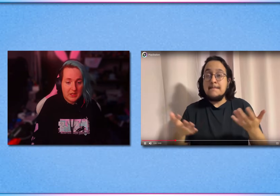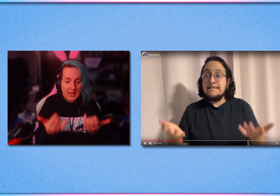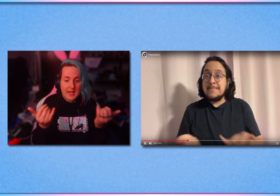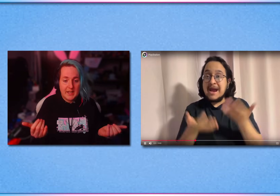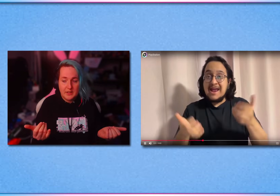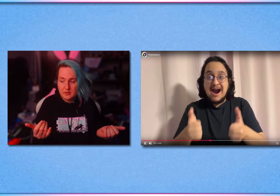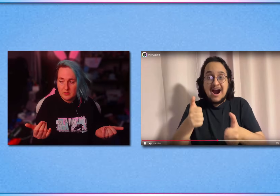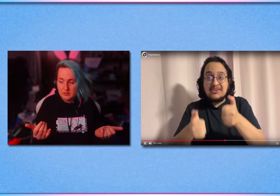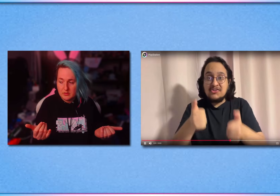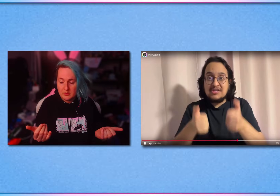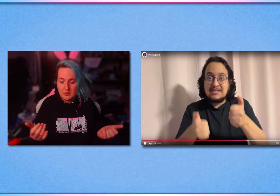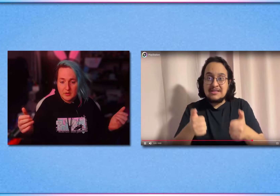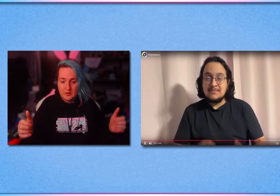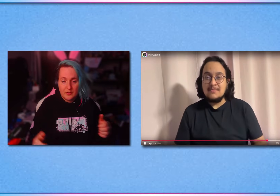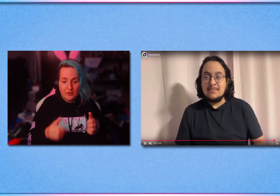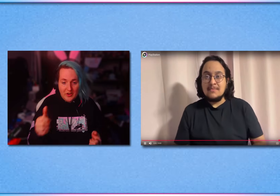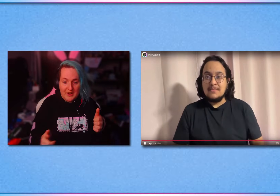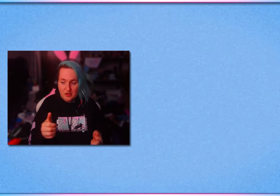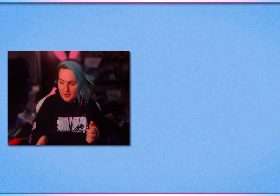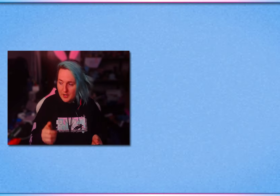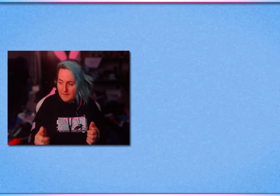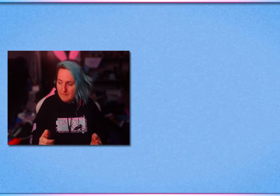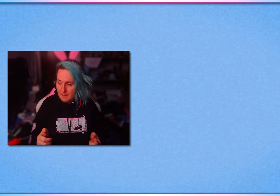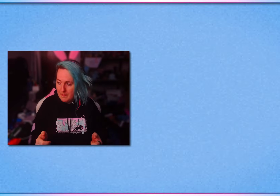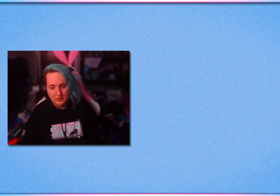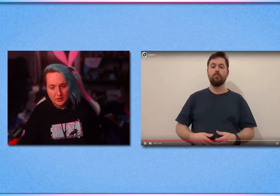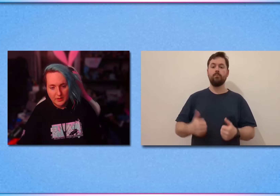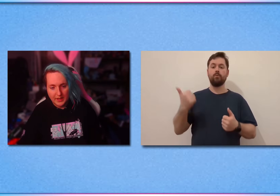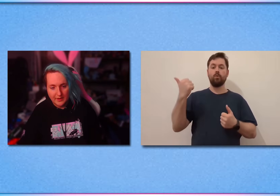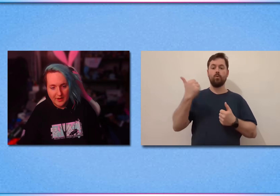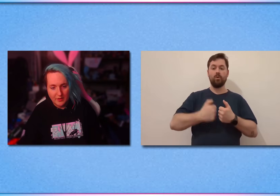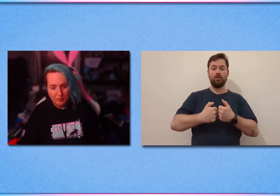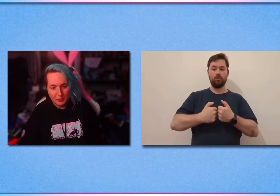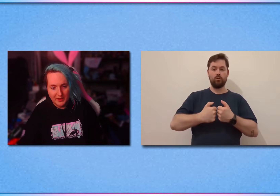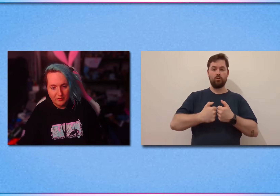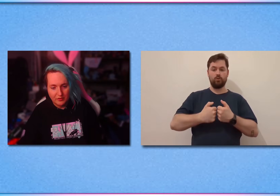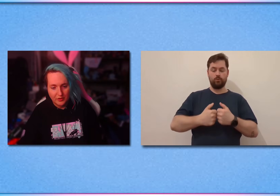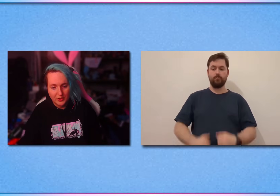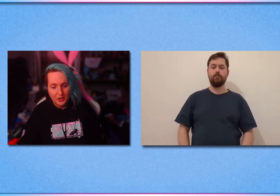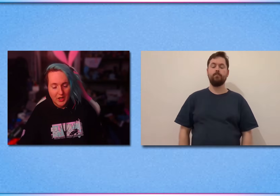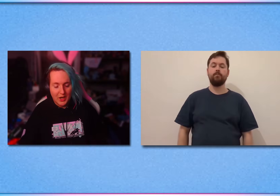Play... Station. Okay, Nintendo Switch...